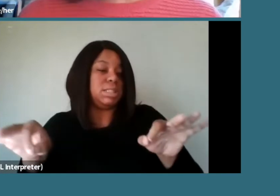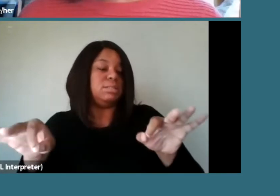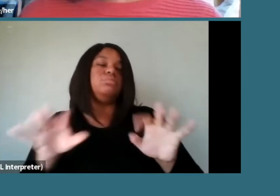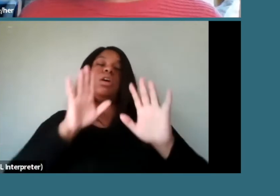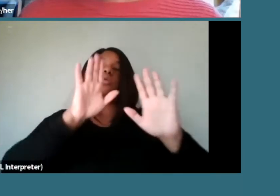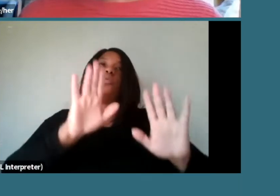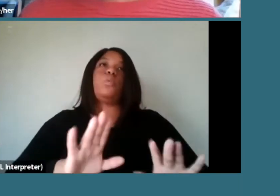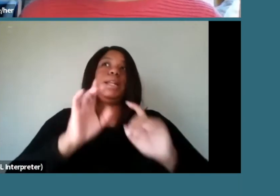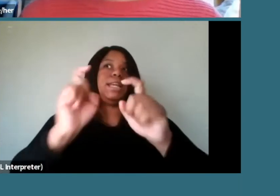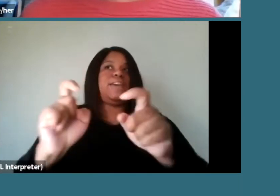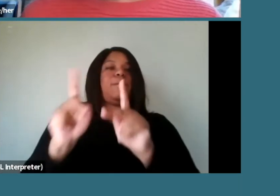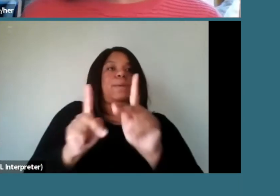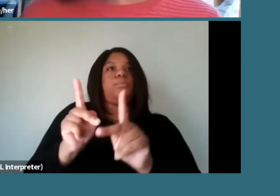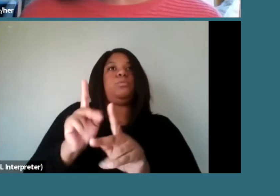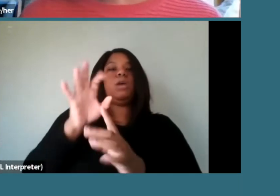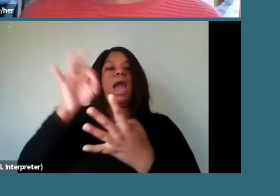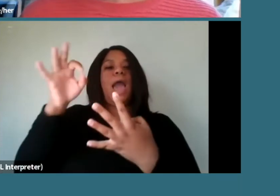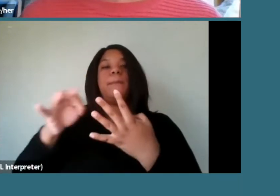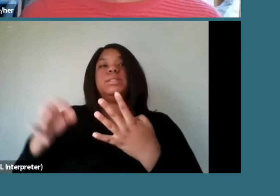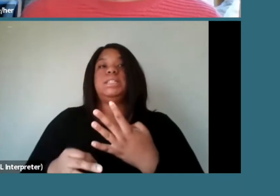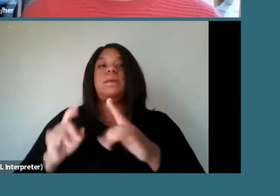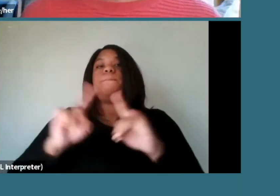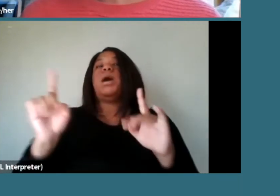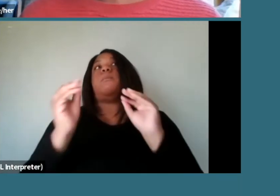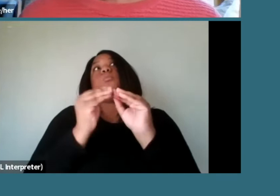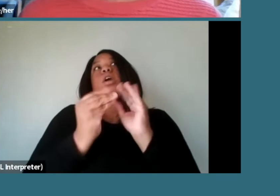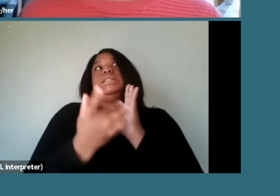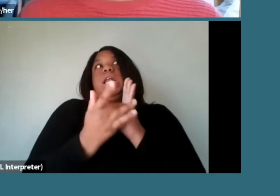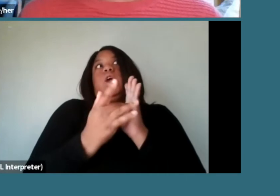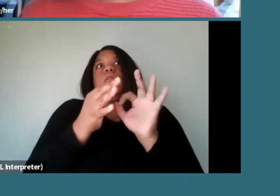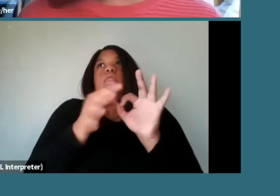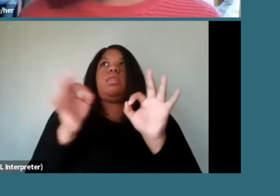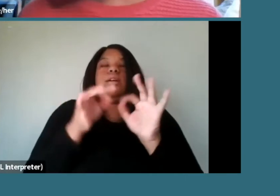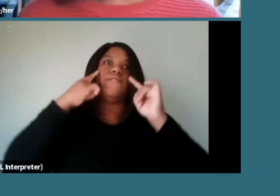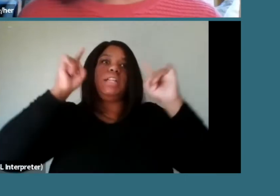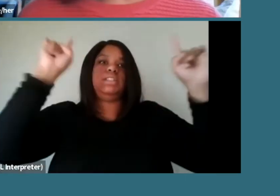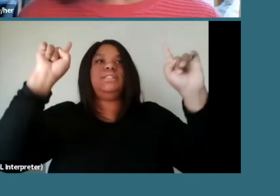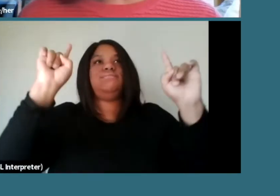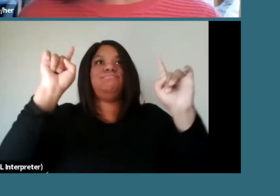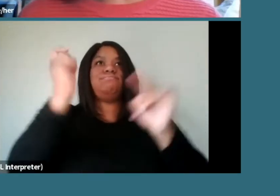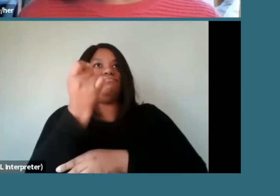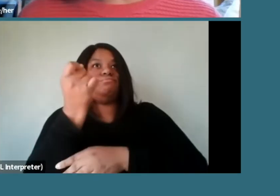I would say, in a more technical, efficient, logical way of thinking.